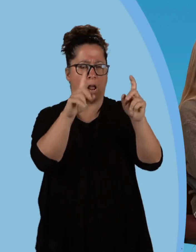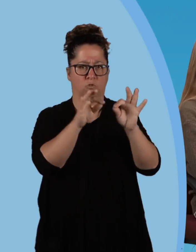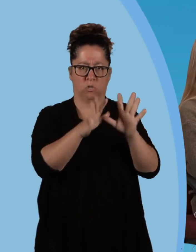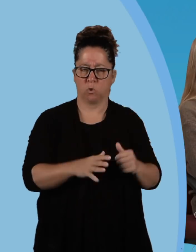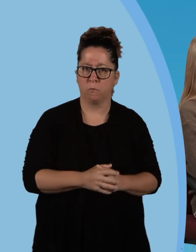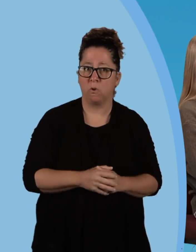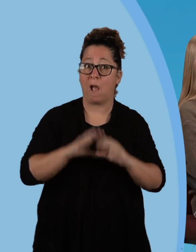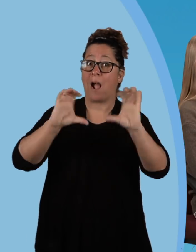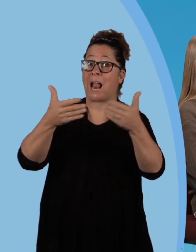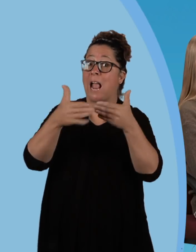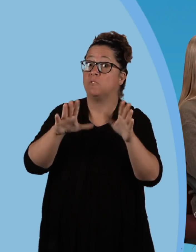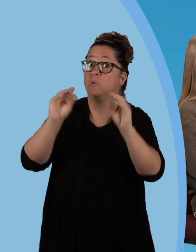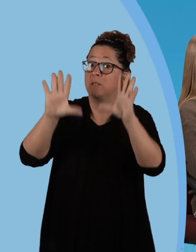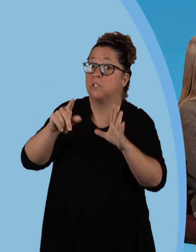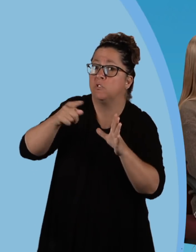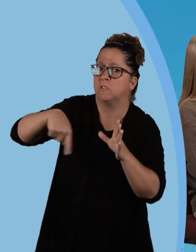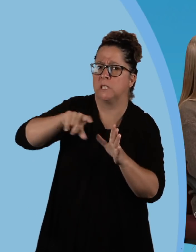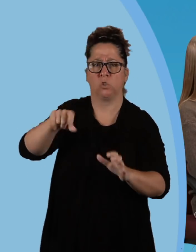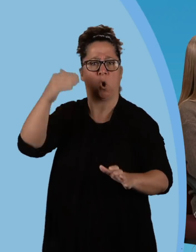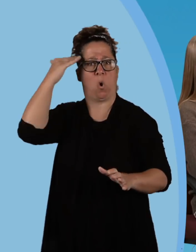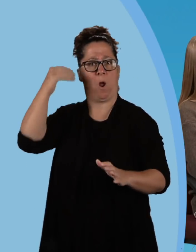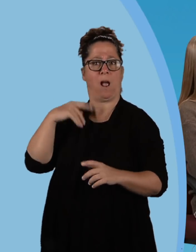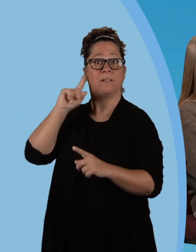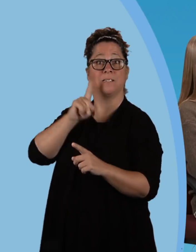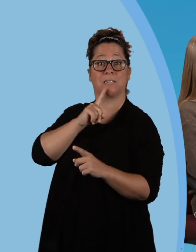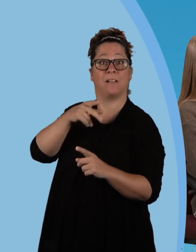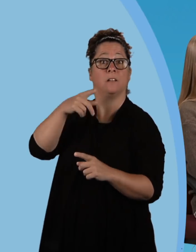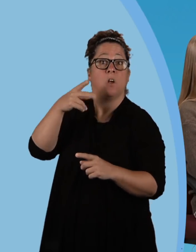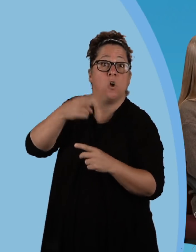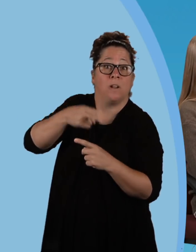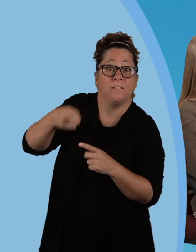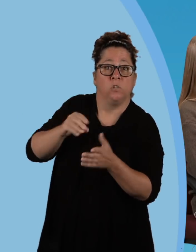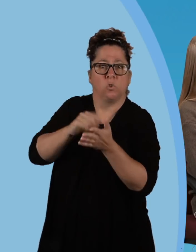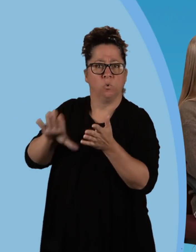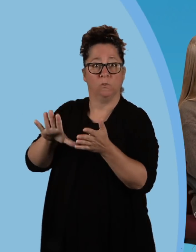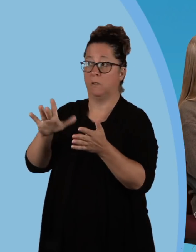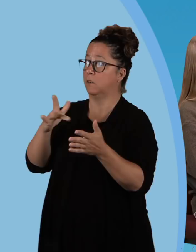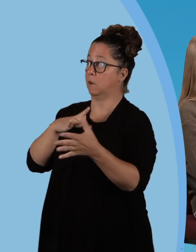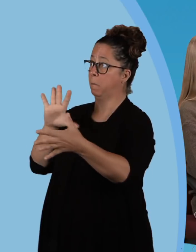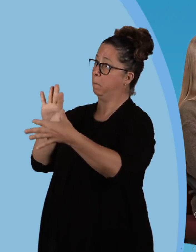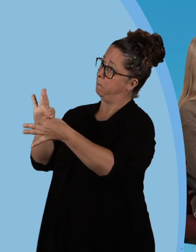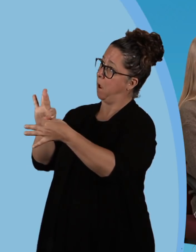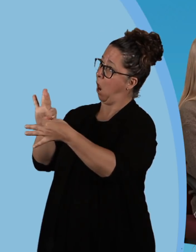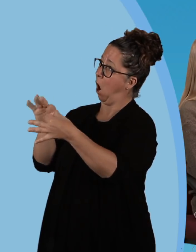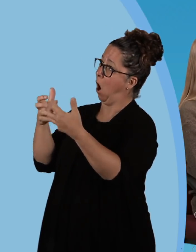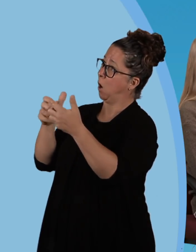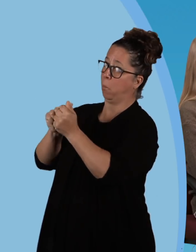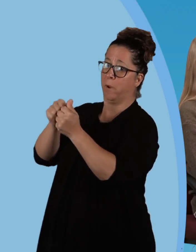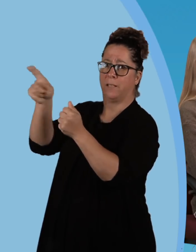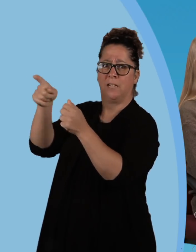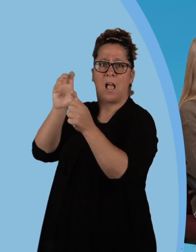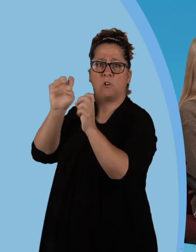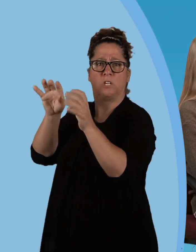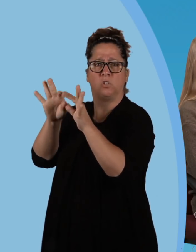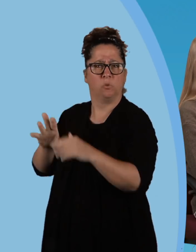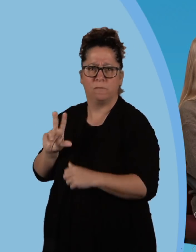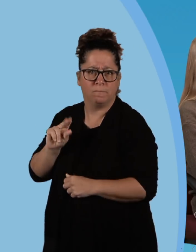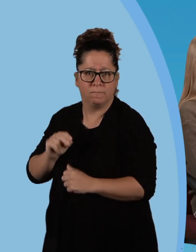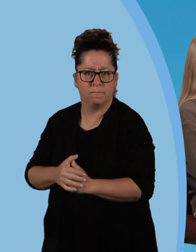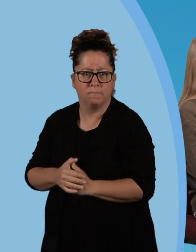an educational interpreter. Classroom teachers need to know that the deaf or hard of hearing student doesn't belong to the educational interpreter.